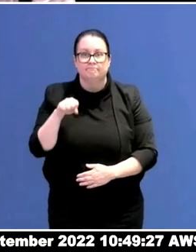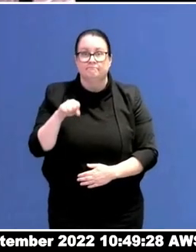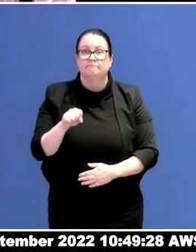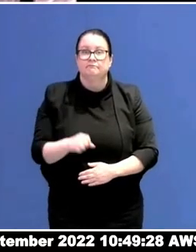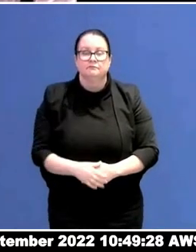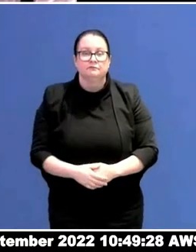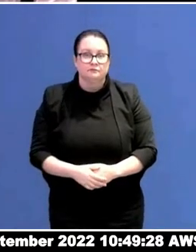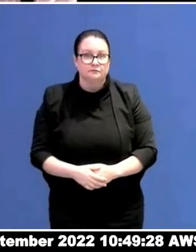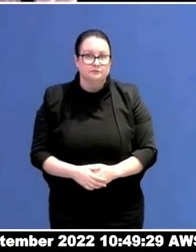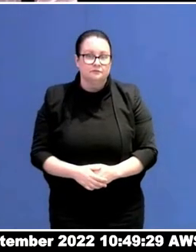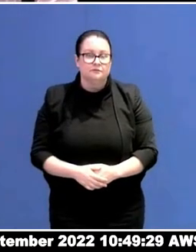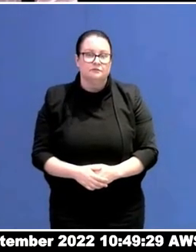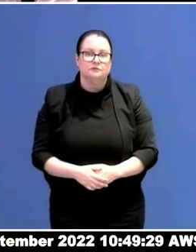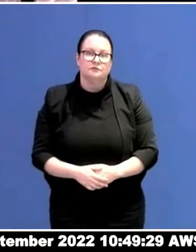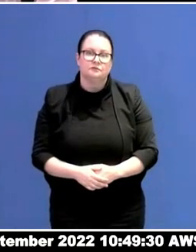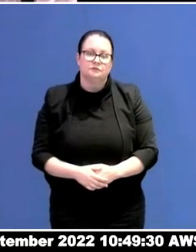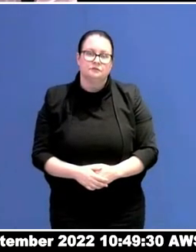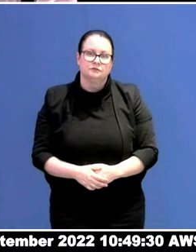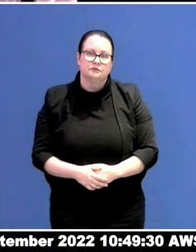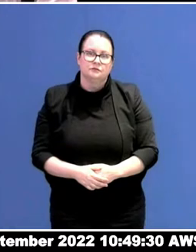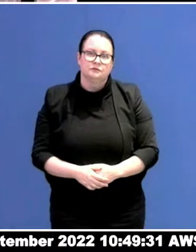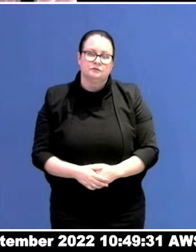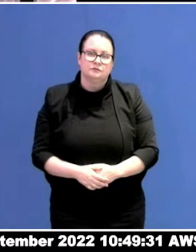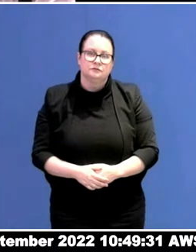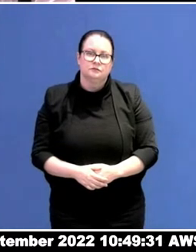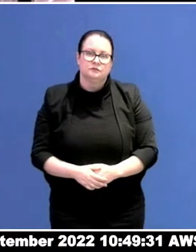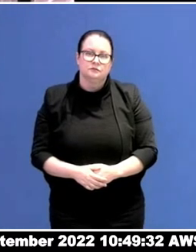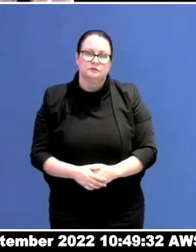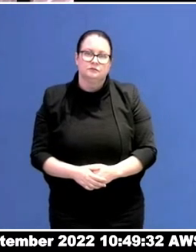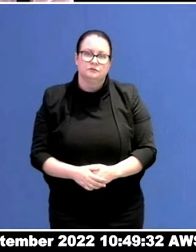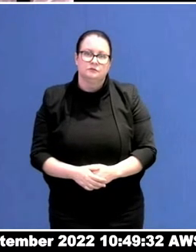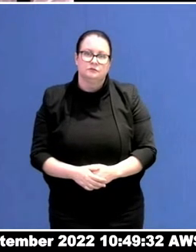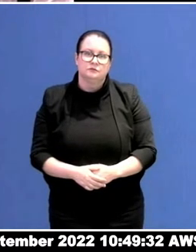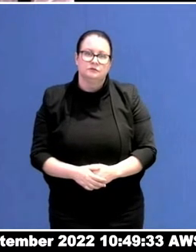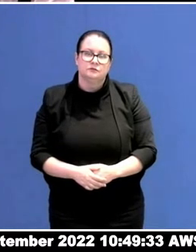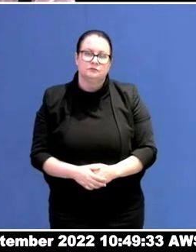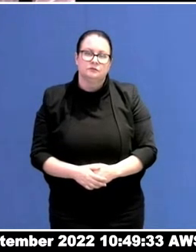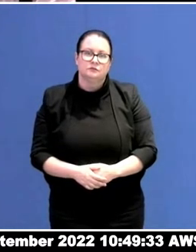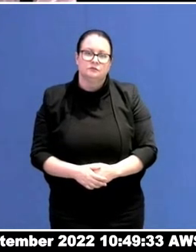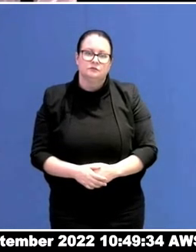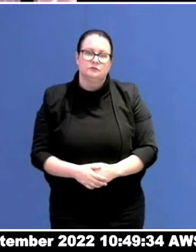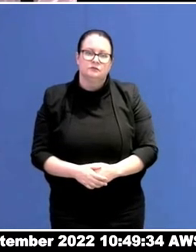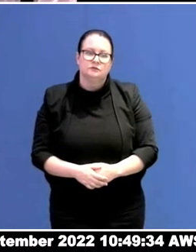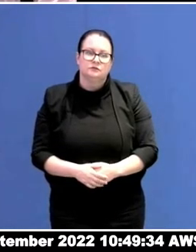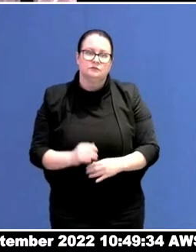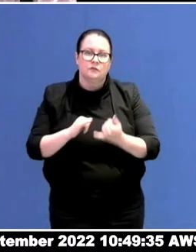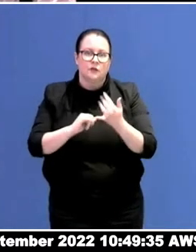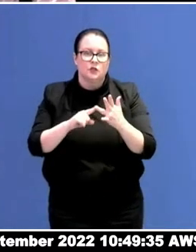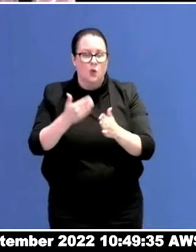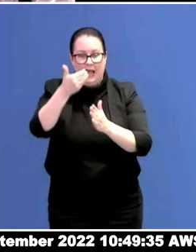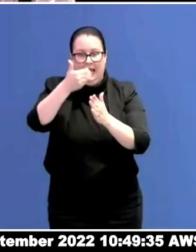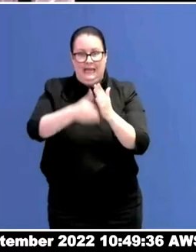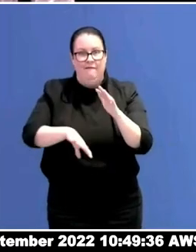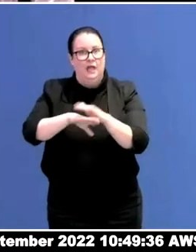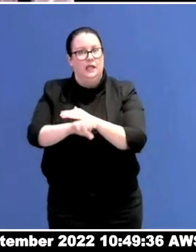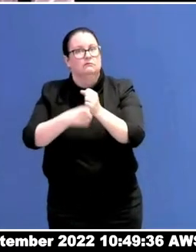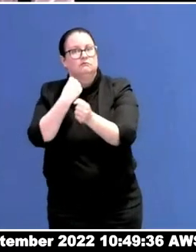Yes. CHAIR: So not having been in custody before, he was charged with a